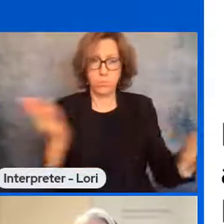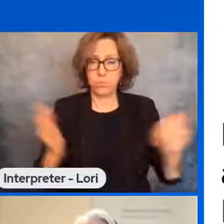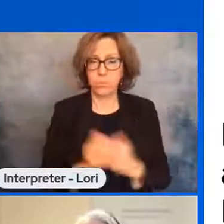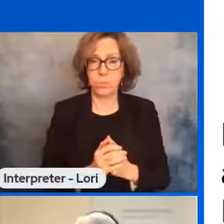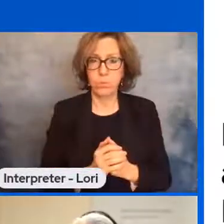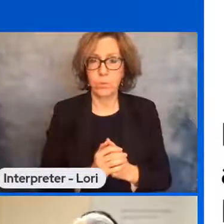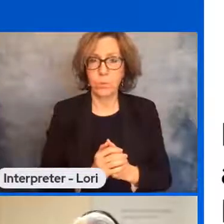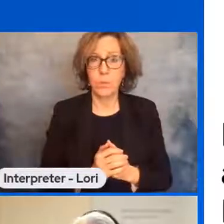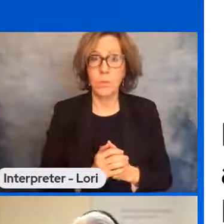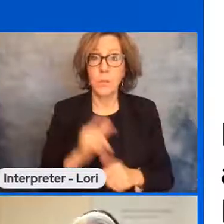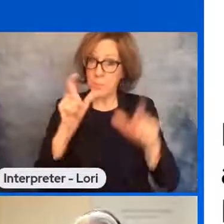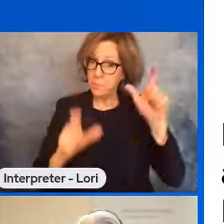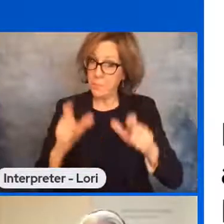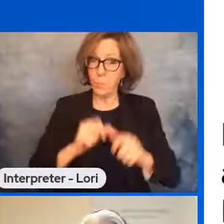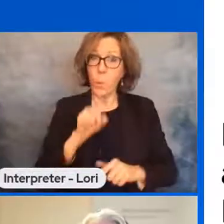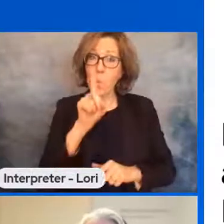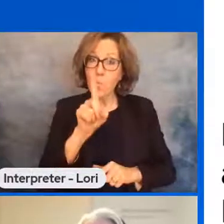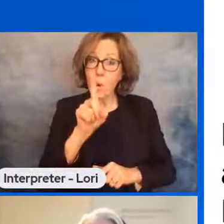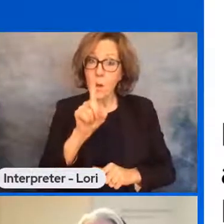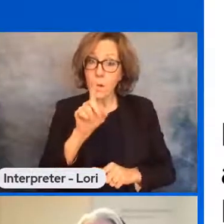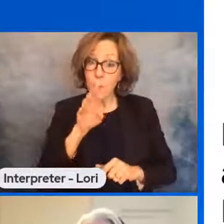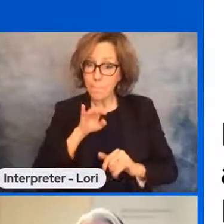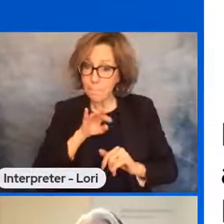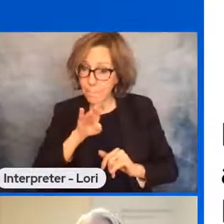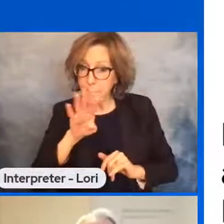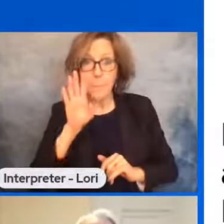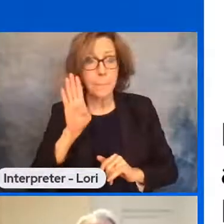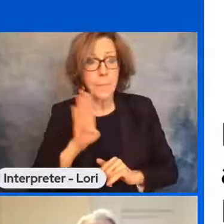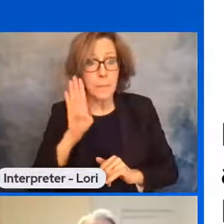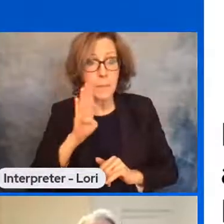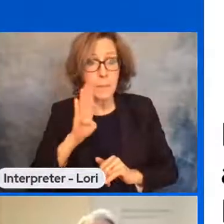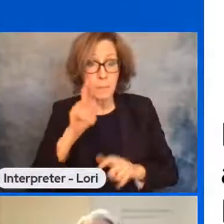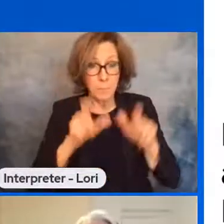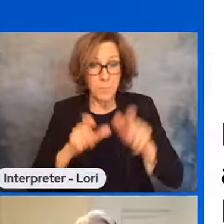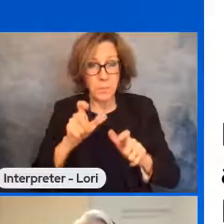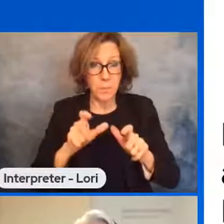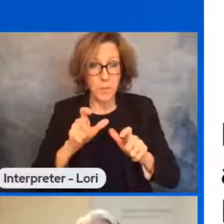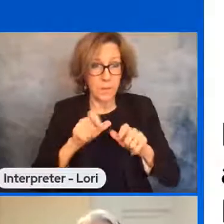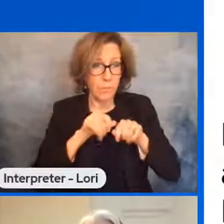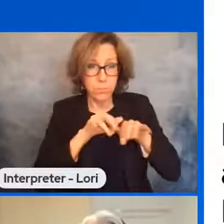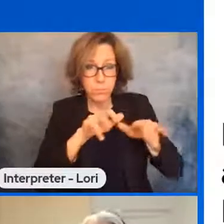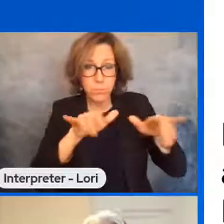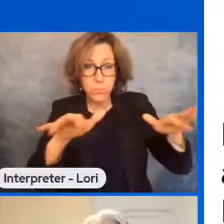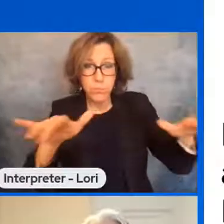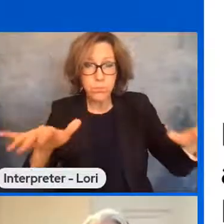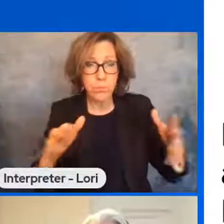are identified with disabilities, assistive technology that I'll be sharing with you today